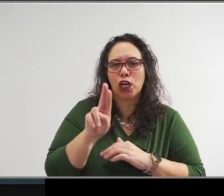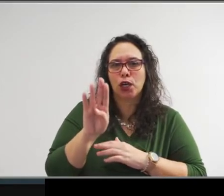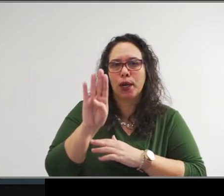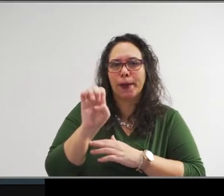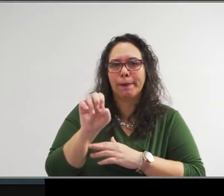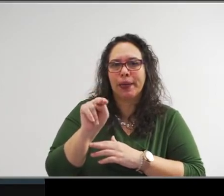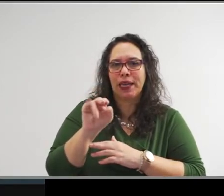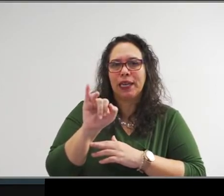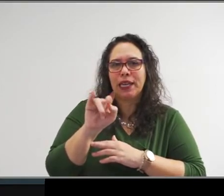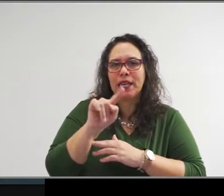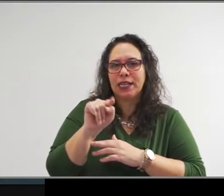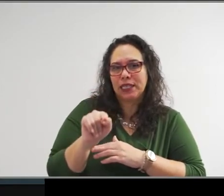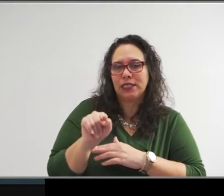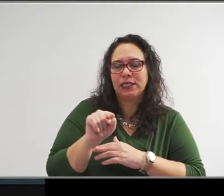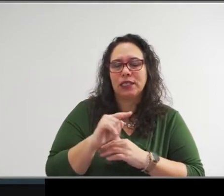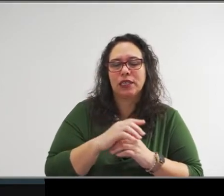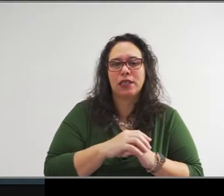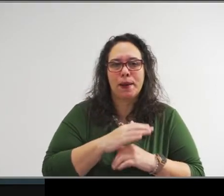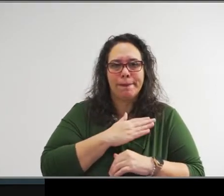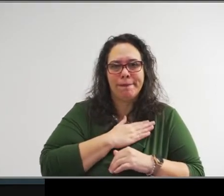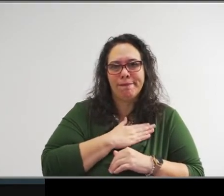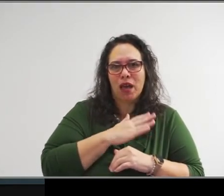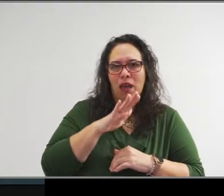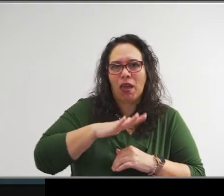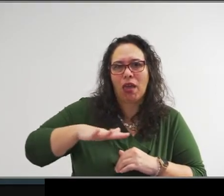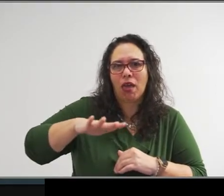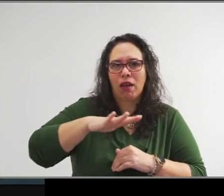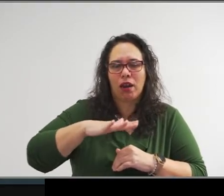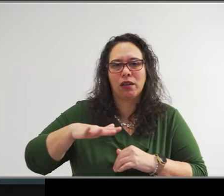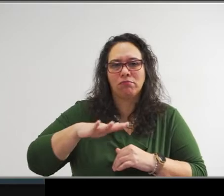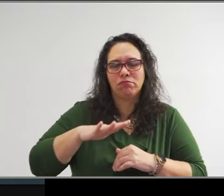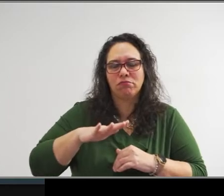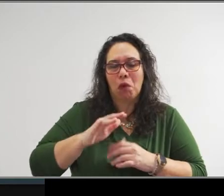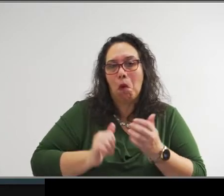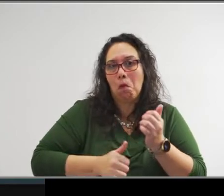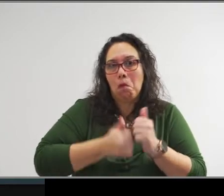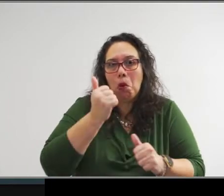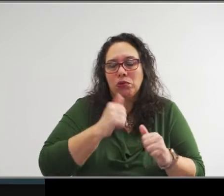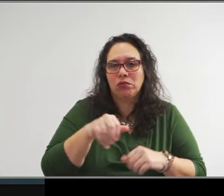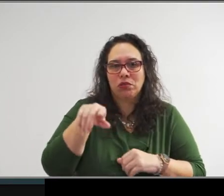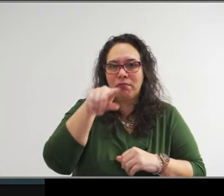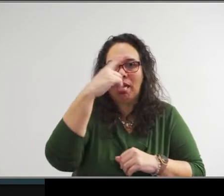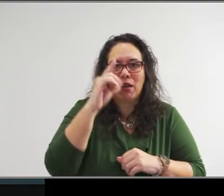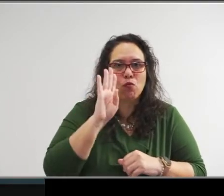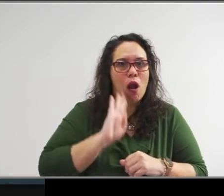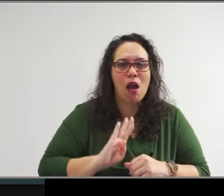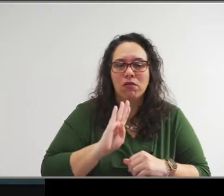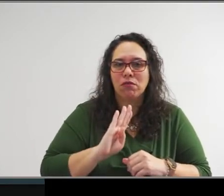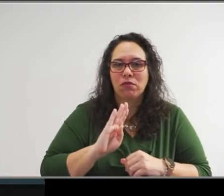And my district are predominantly people that are black or Brown and have been hardest hit by this pandemic.